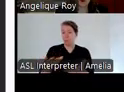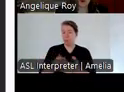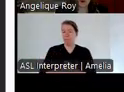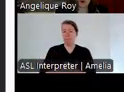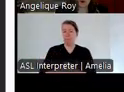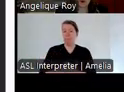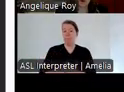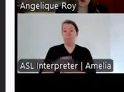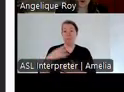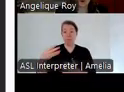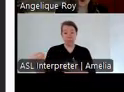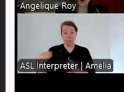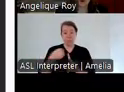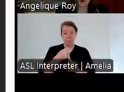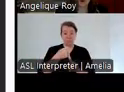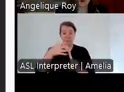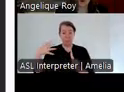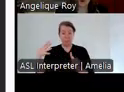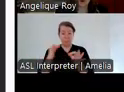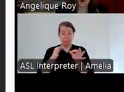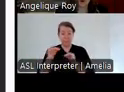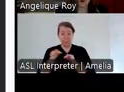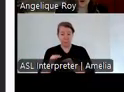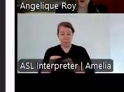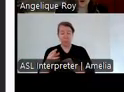and the definitions for each, and links to the Google material icons.